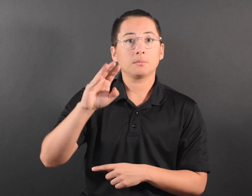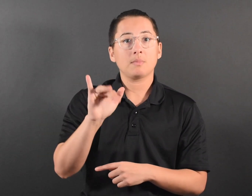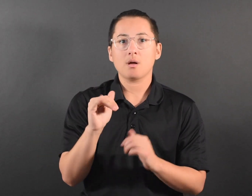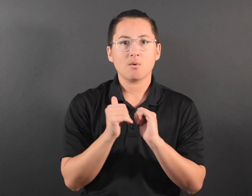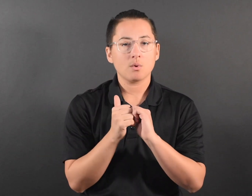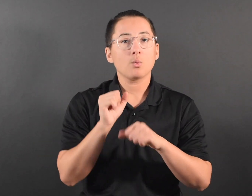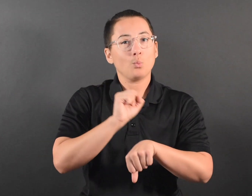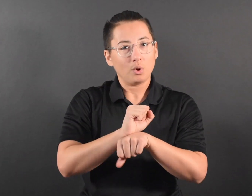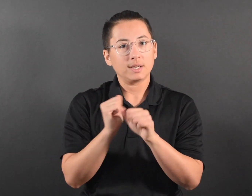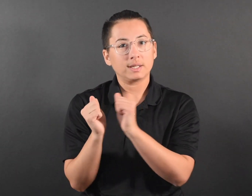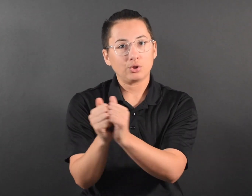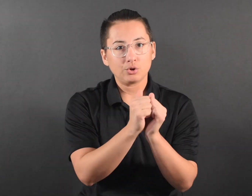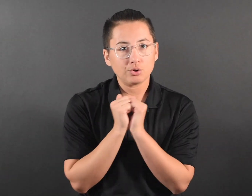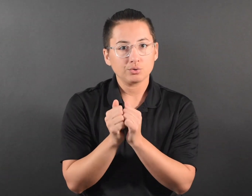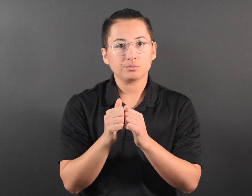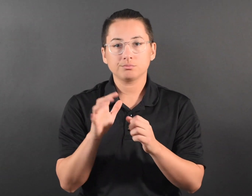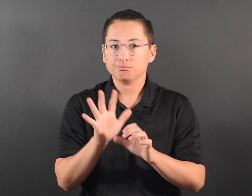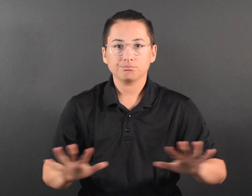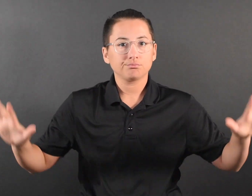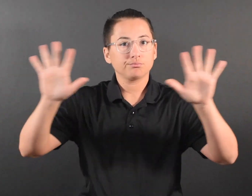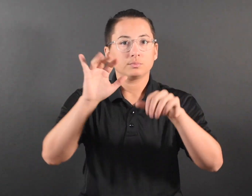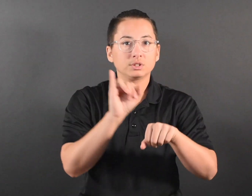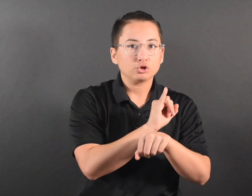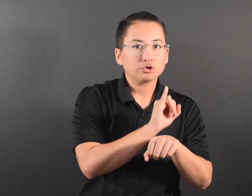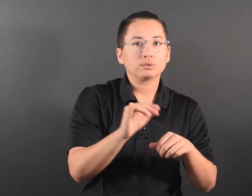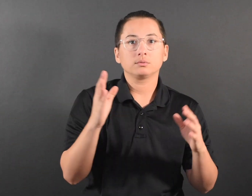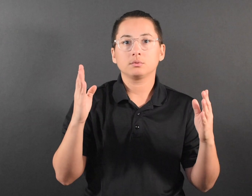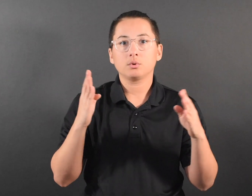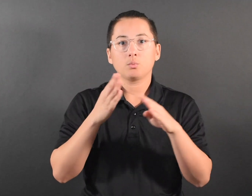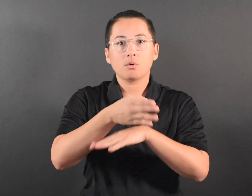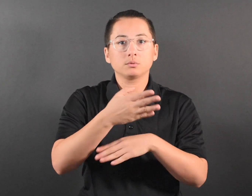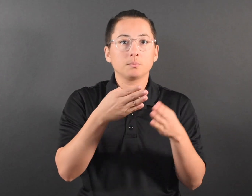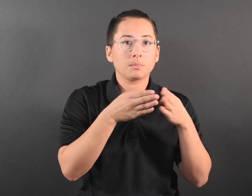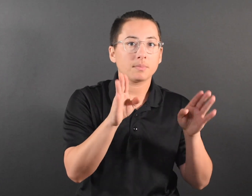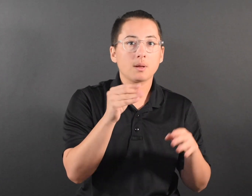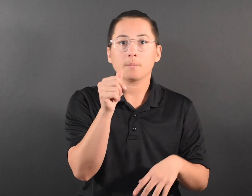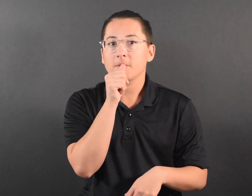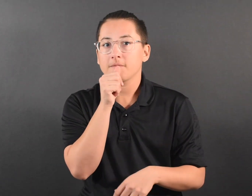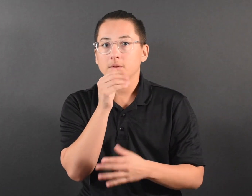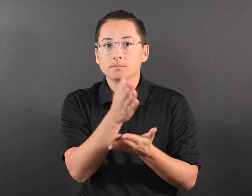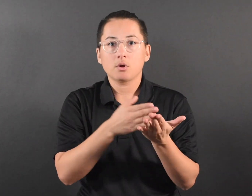resistance by working together, across industries and between public and private sectors.”